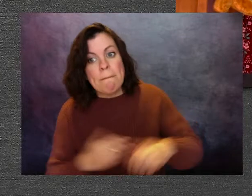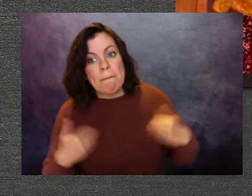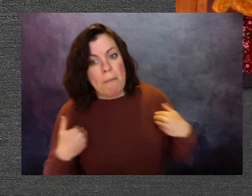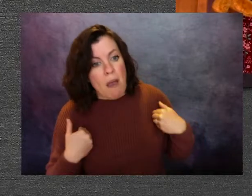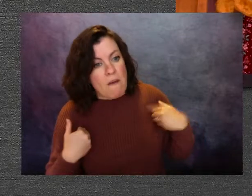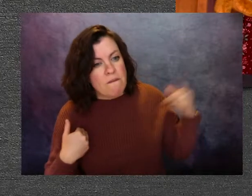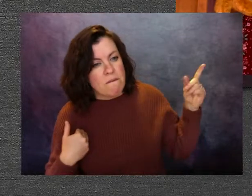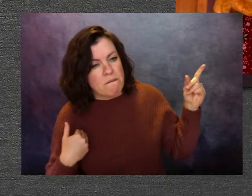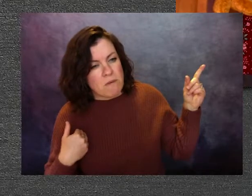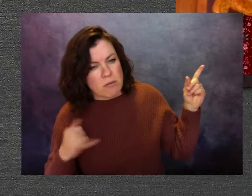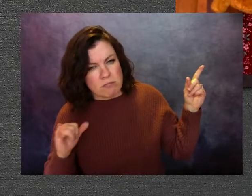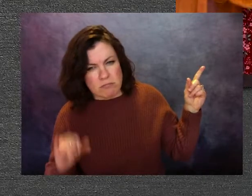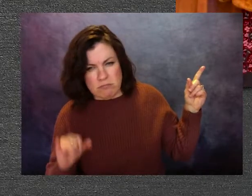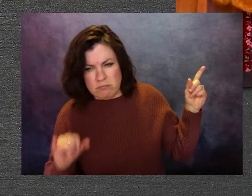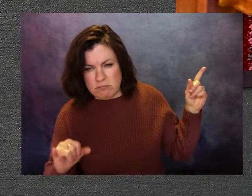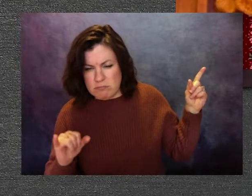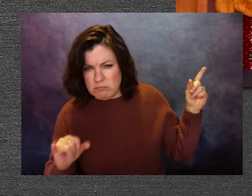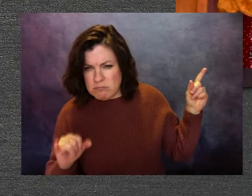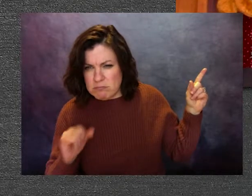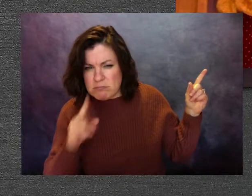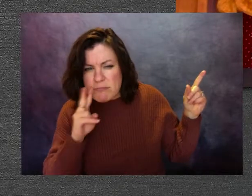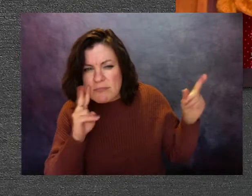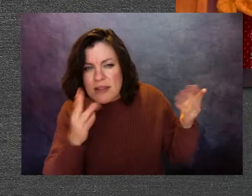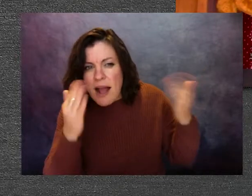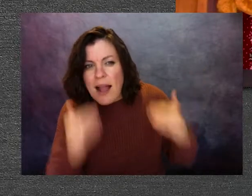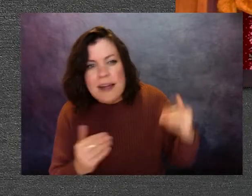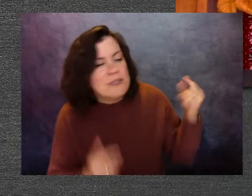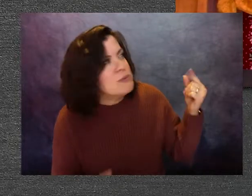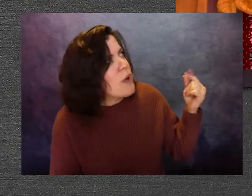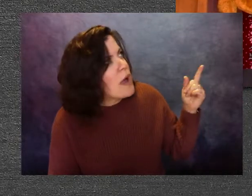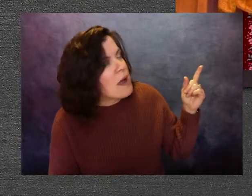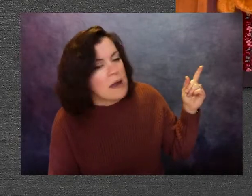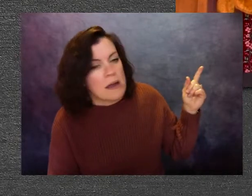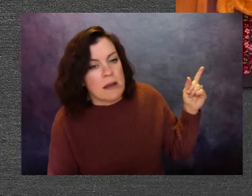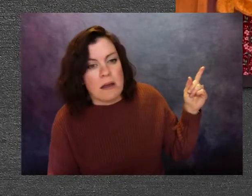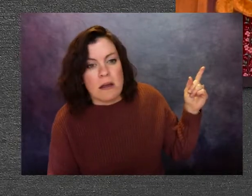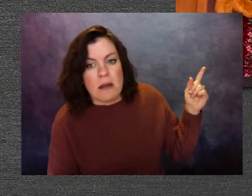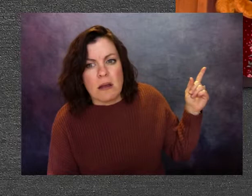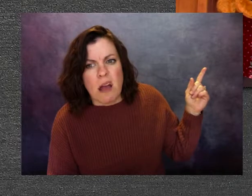Should we get our next clue? Okay. Let's go. Our next clue